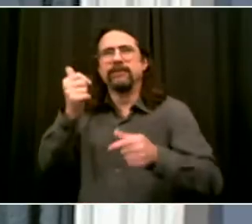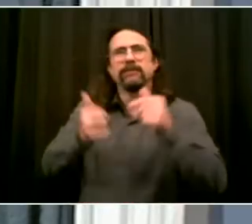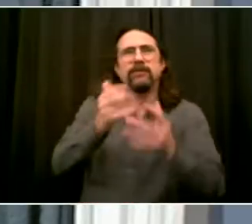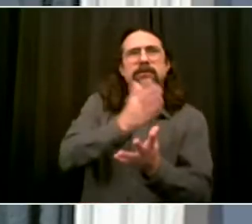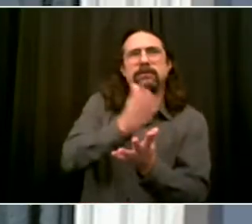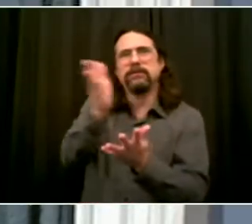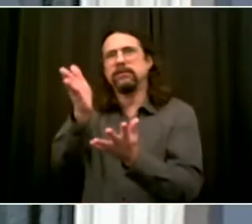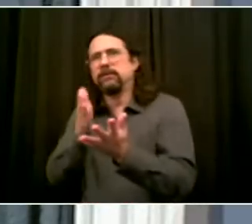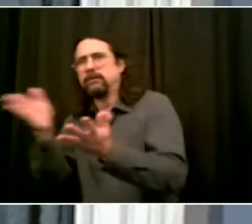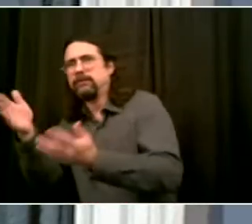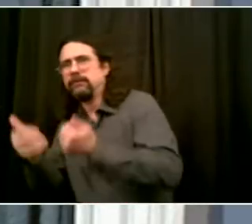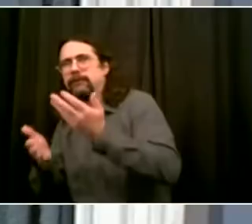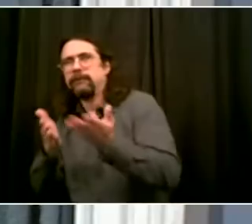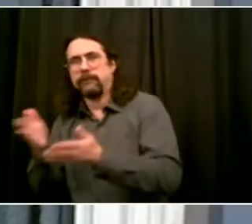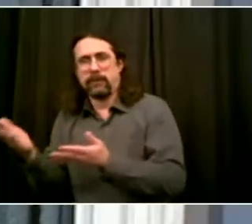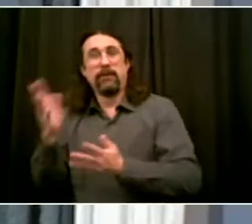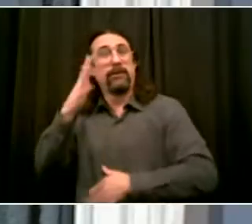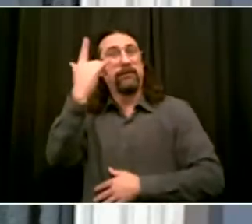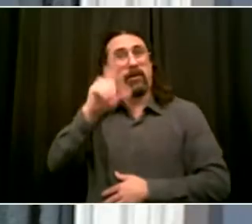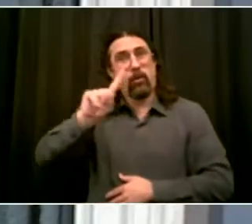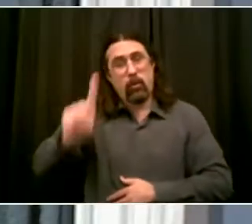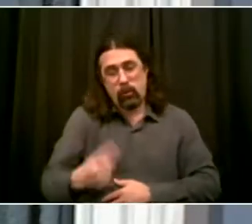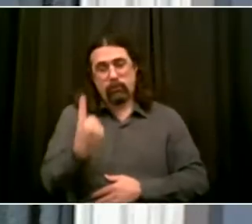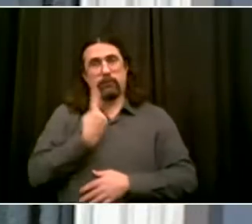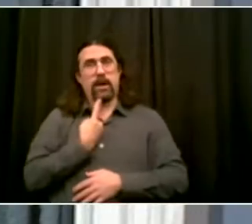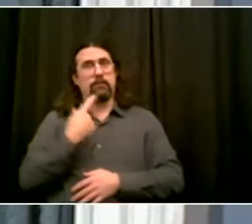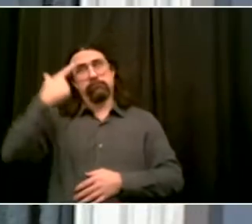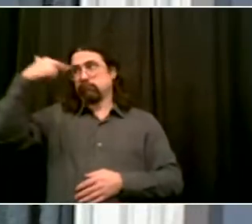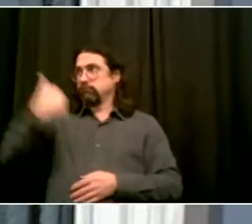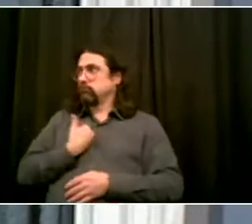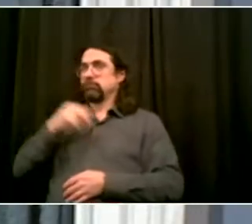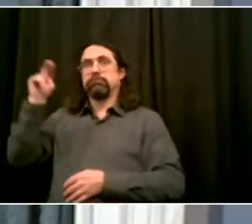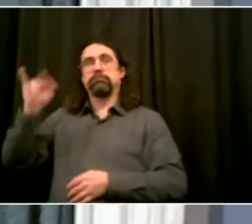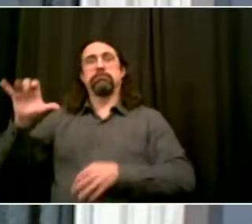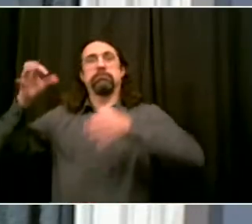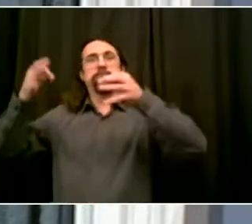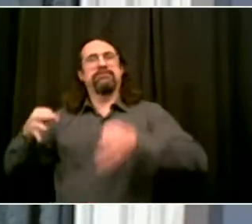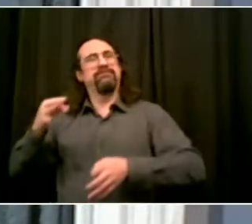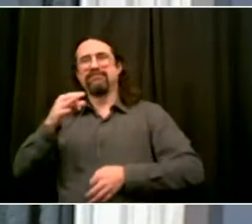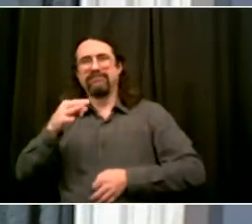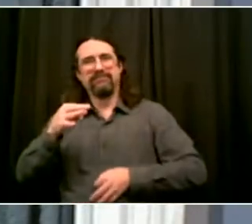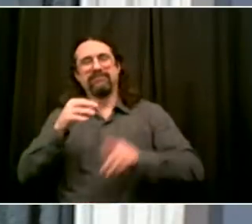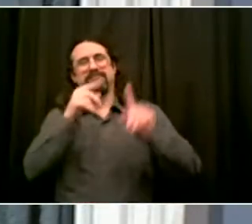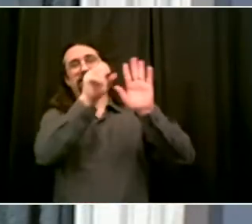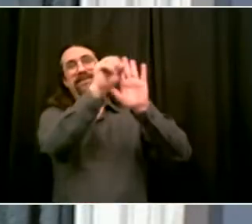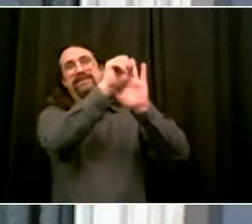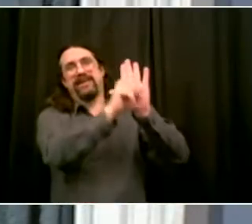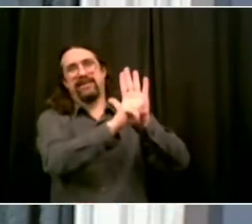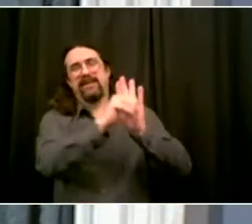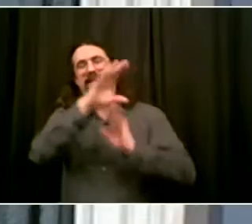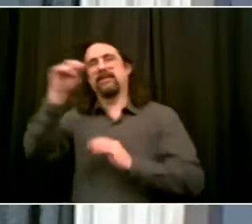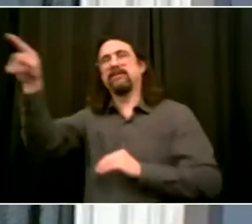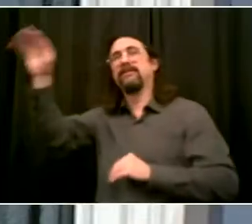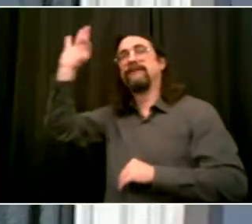GOVERNMENTS ARE ALIGNING AROUND. ONCE THE FINAL PRIORITIZATIOON